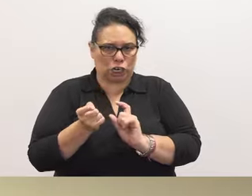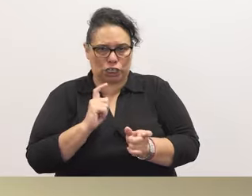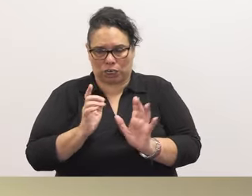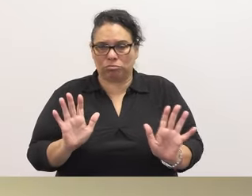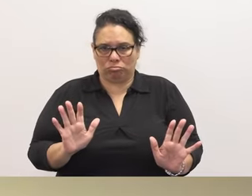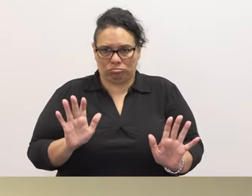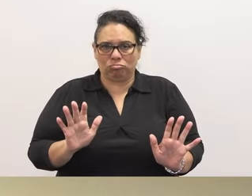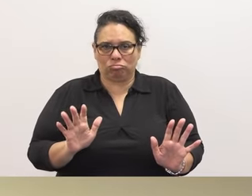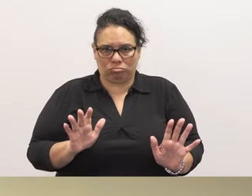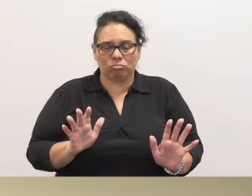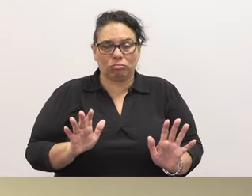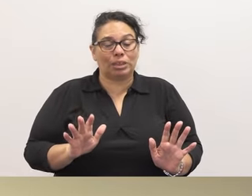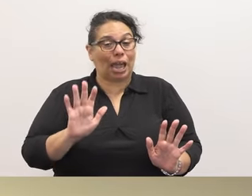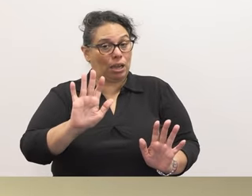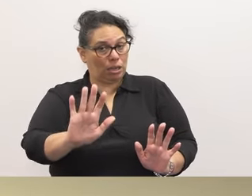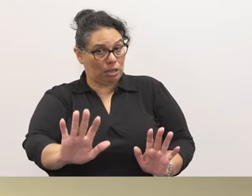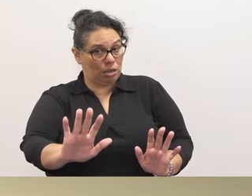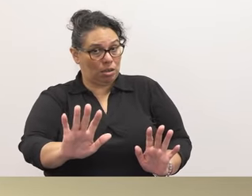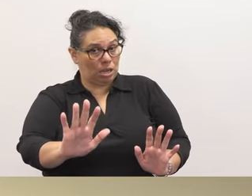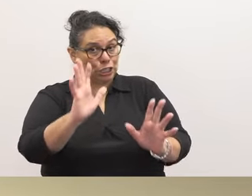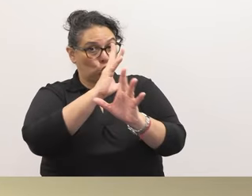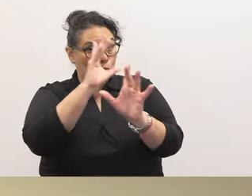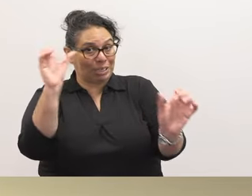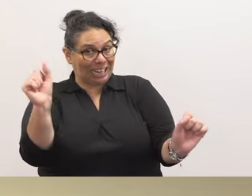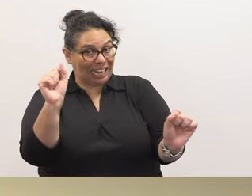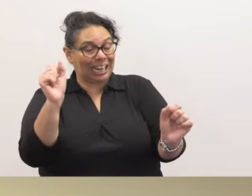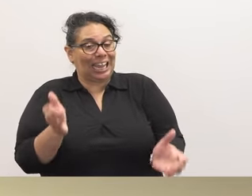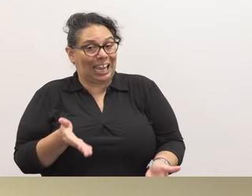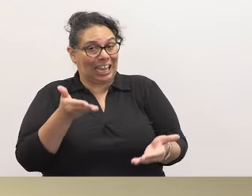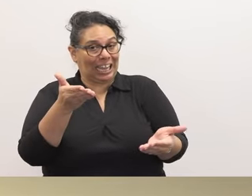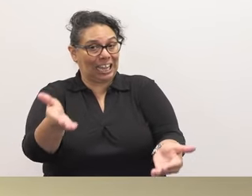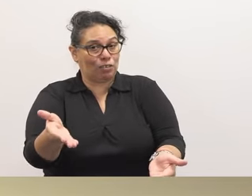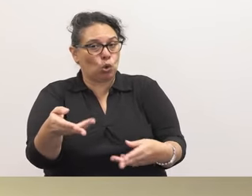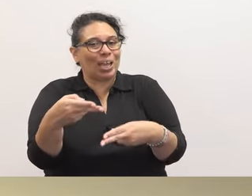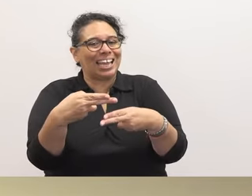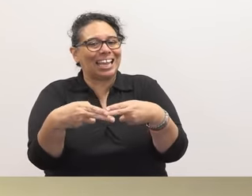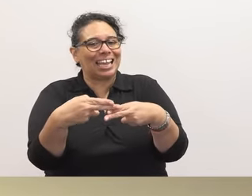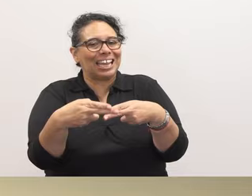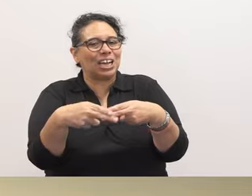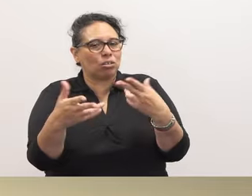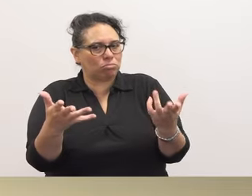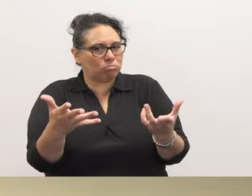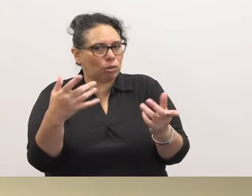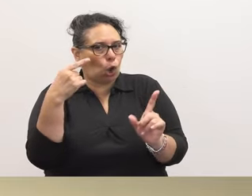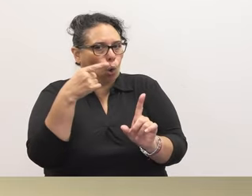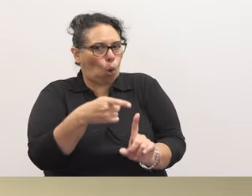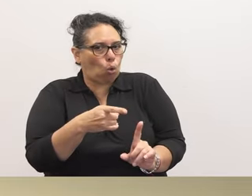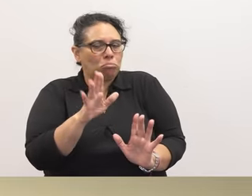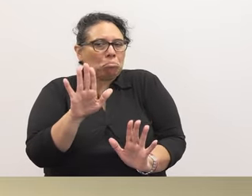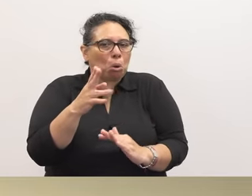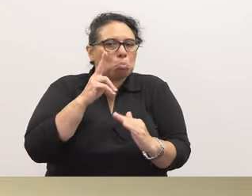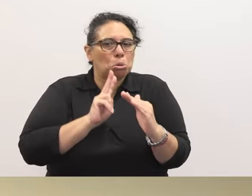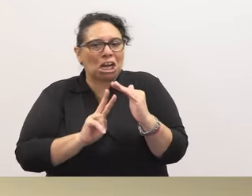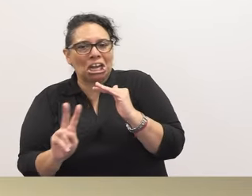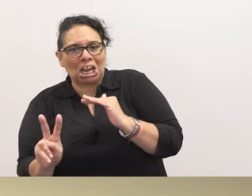some interim goals to say here are the things that I think are most predictive of whether or not we're likely to accomplish this goal.